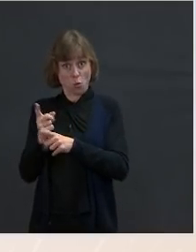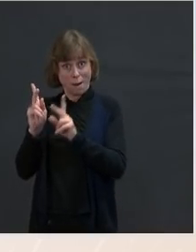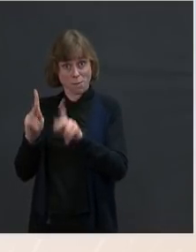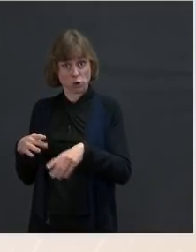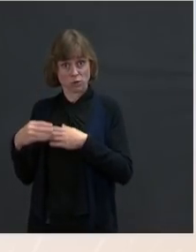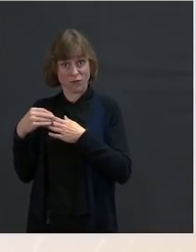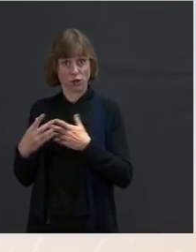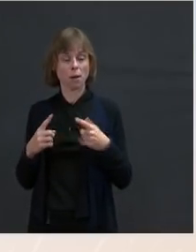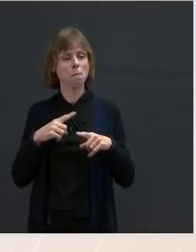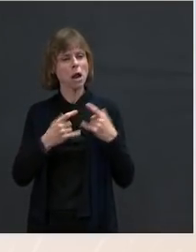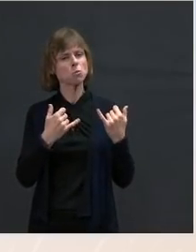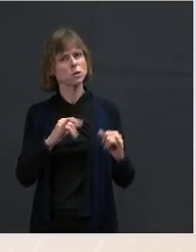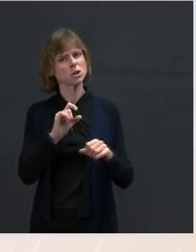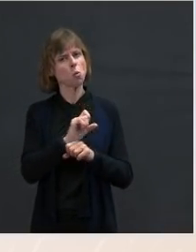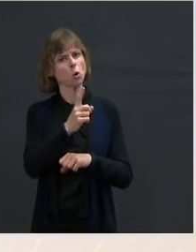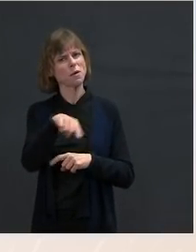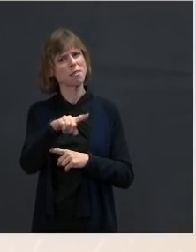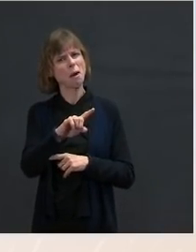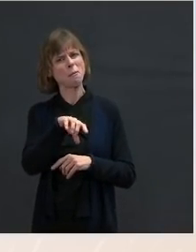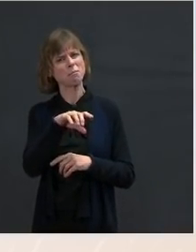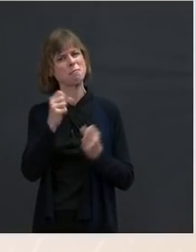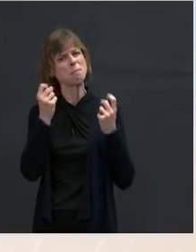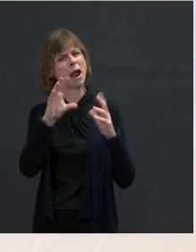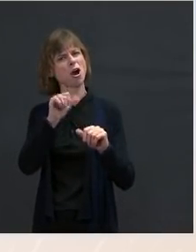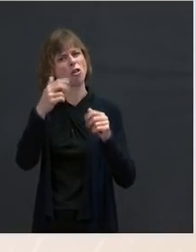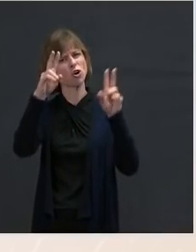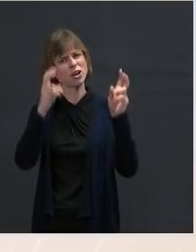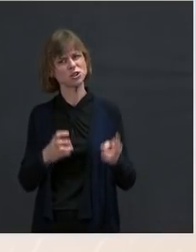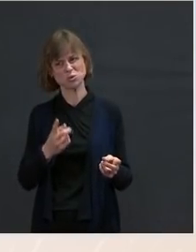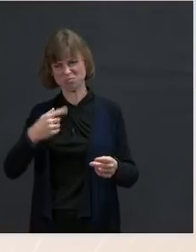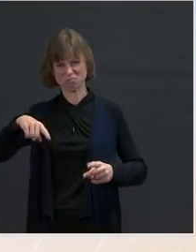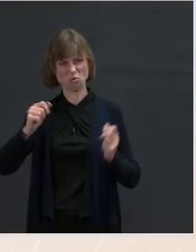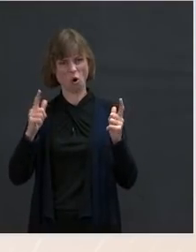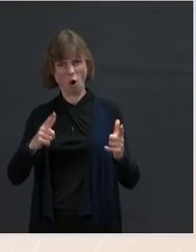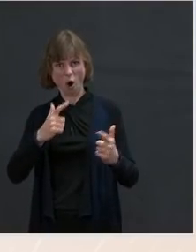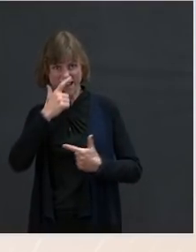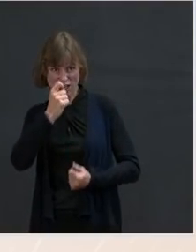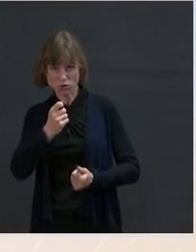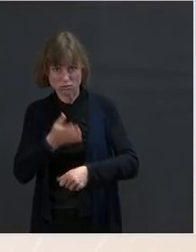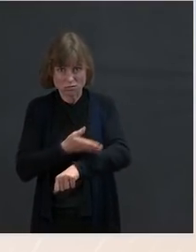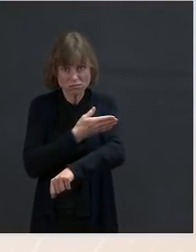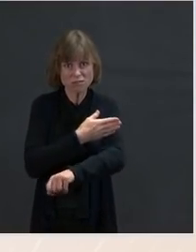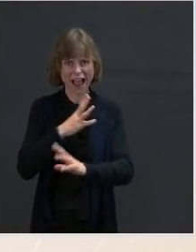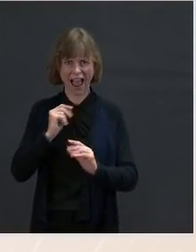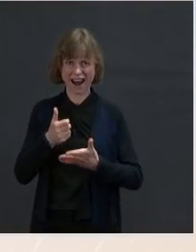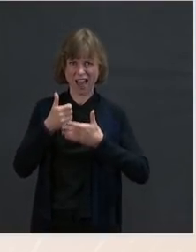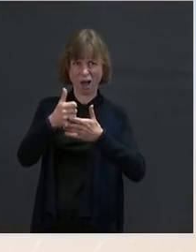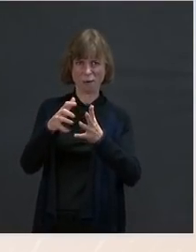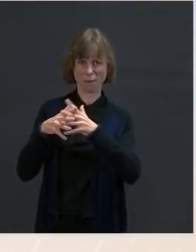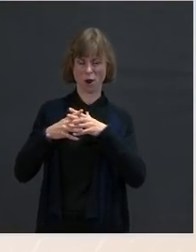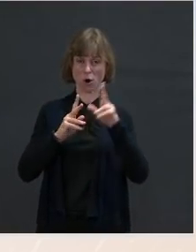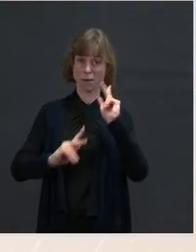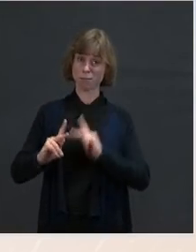on a range of other issues that are of mutual interest and of interest to the American people, and that includes the Rescue Plan;